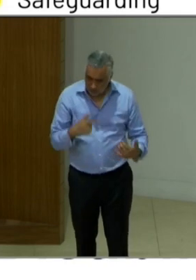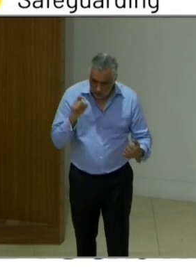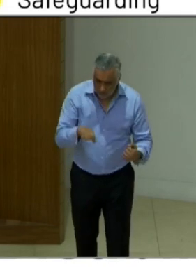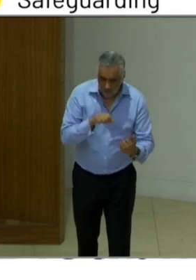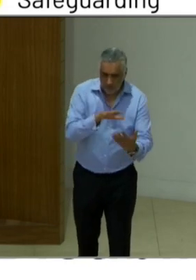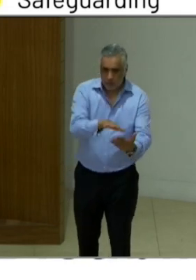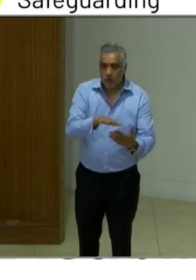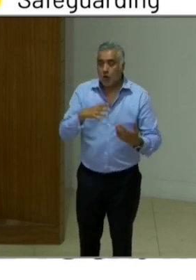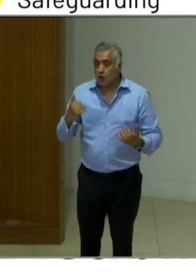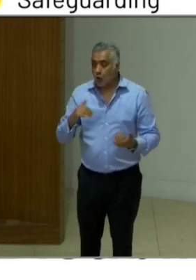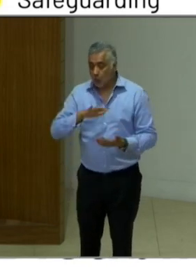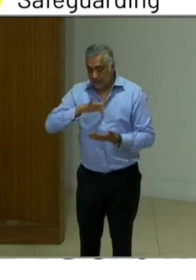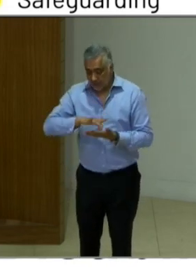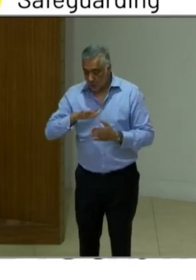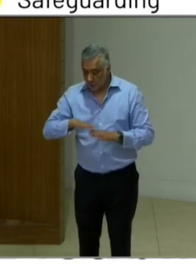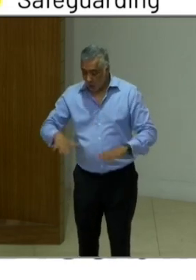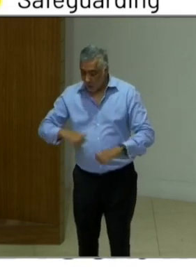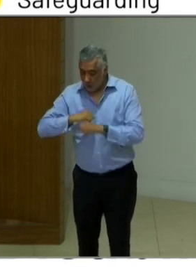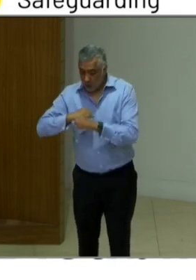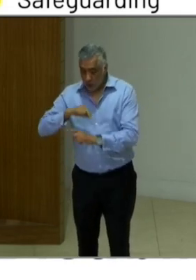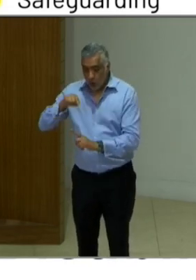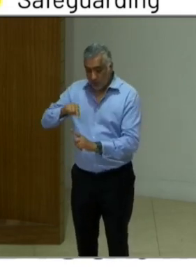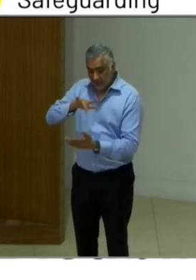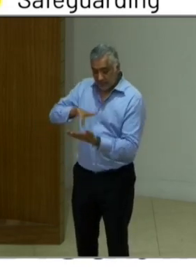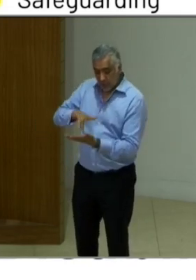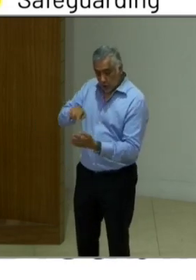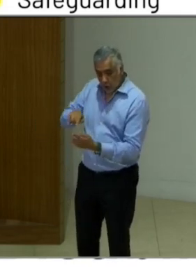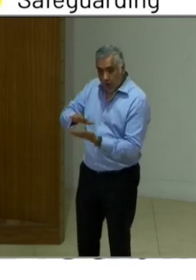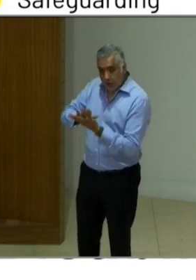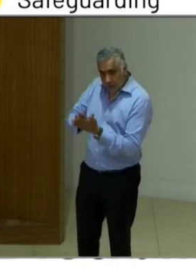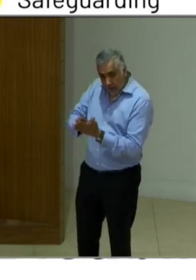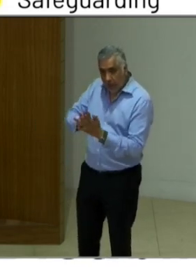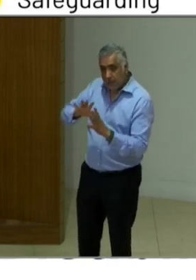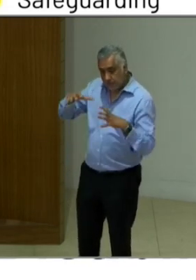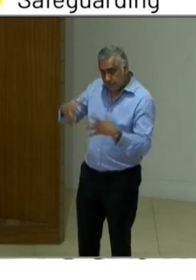When the Centre for Child Protection became the Institute of Anthropology here at the